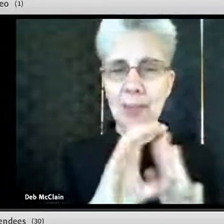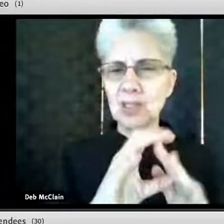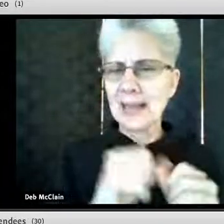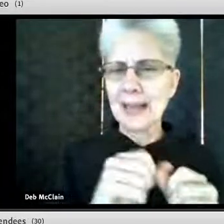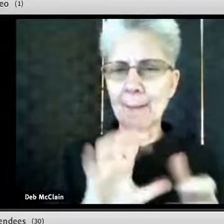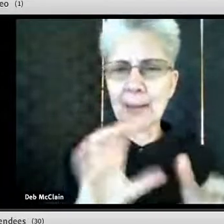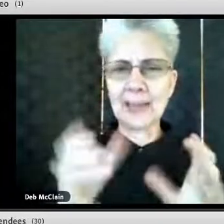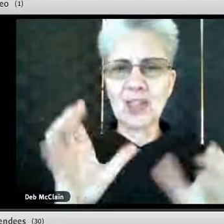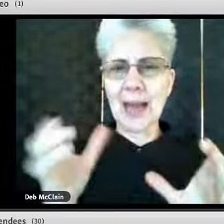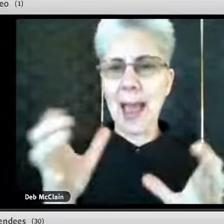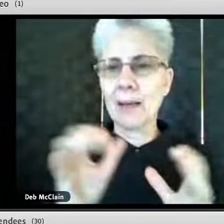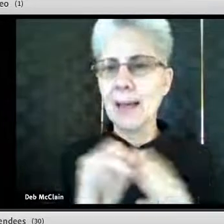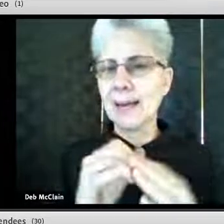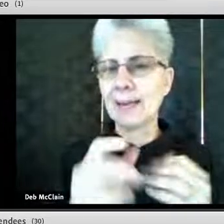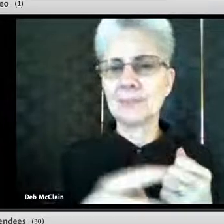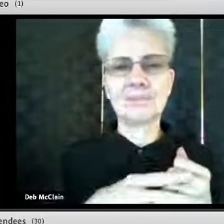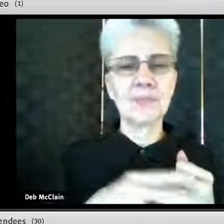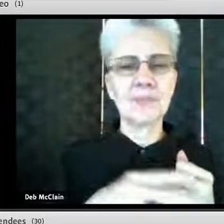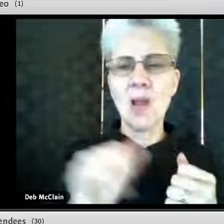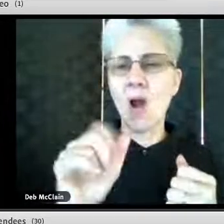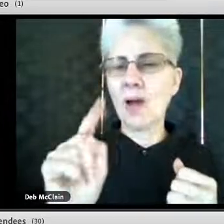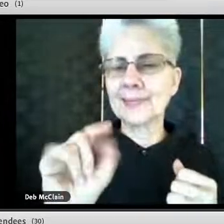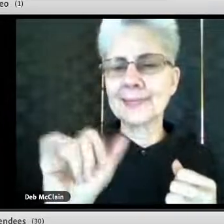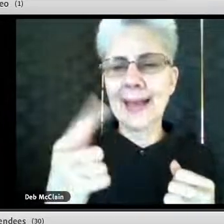and I couldn't save my alt tags the other day.